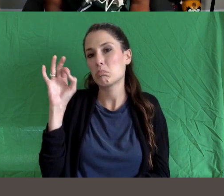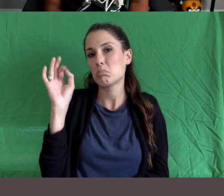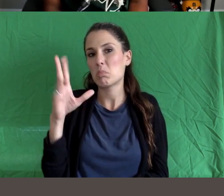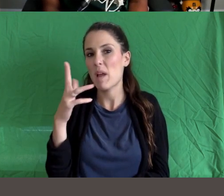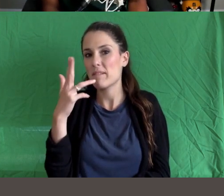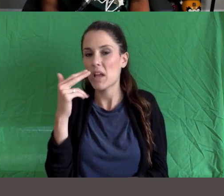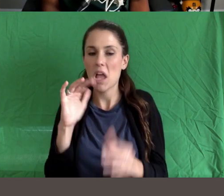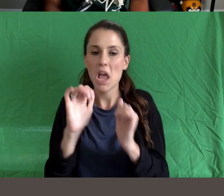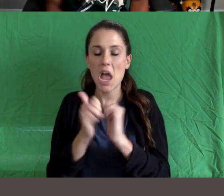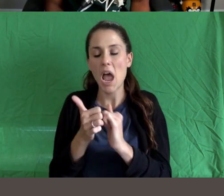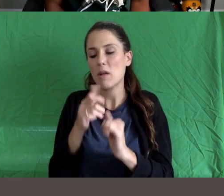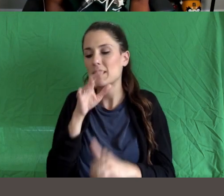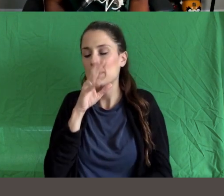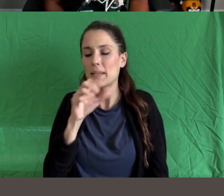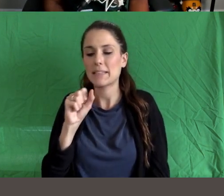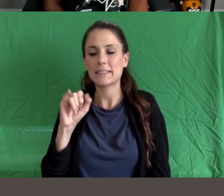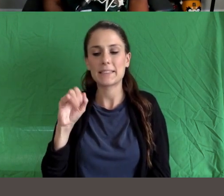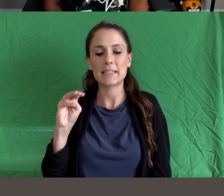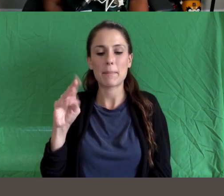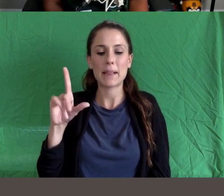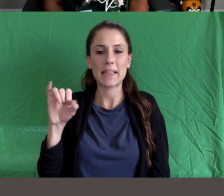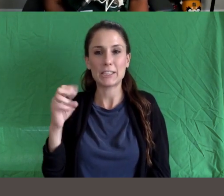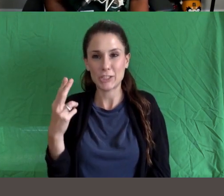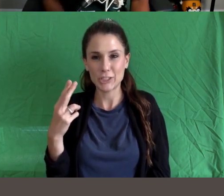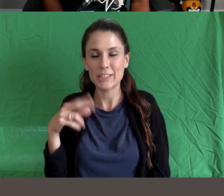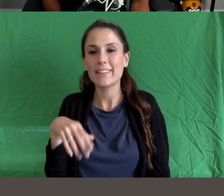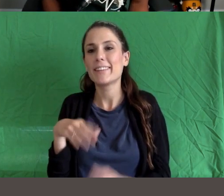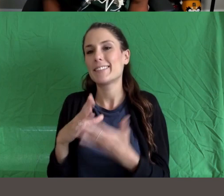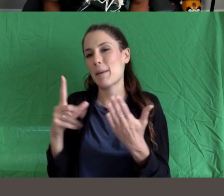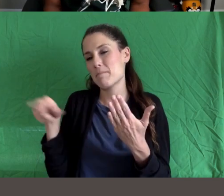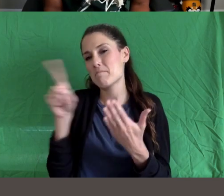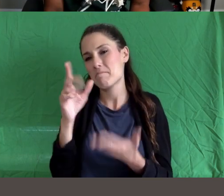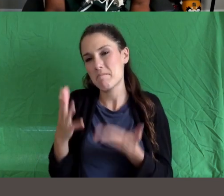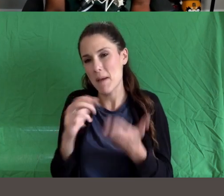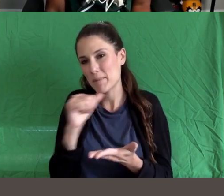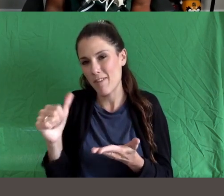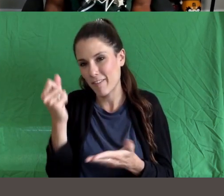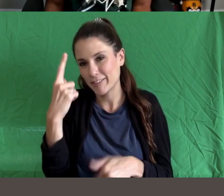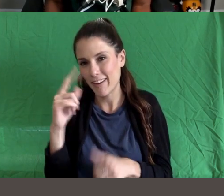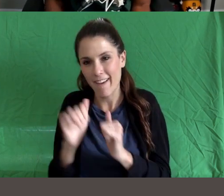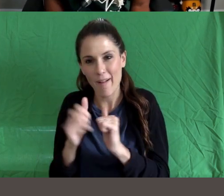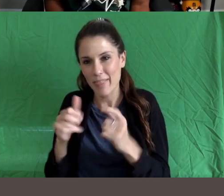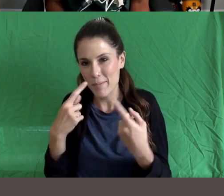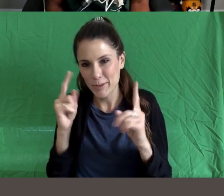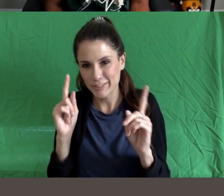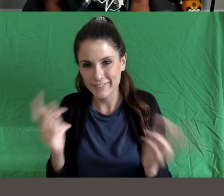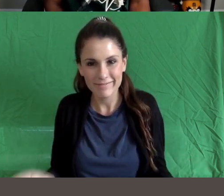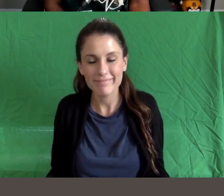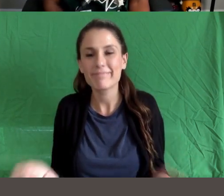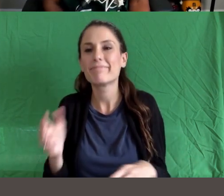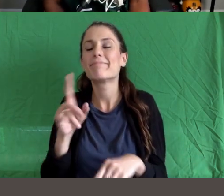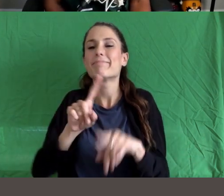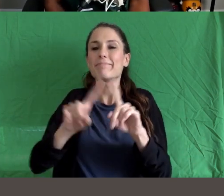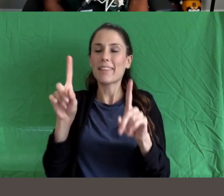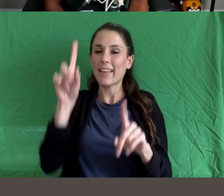on how to speak Simlish, and of course, some people may not understand how that works, but I do think